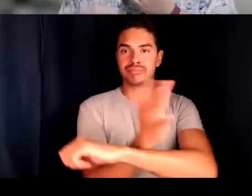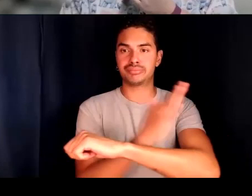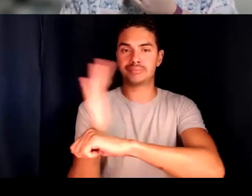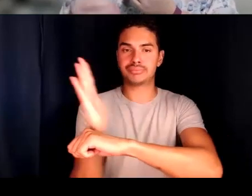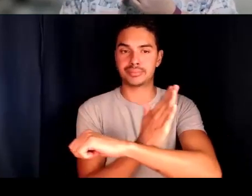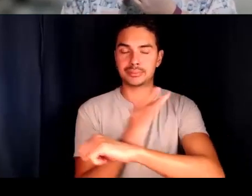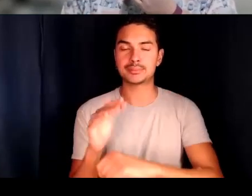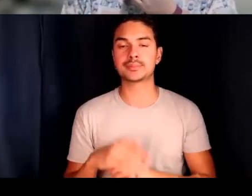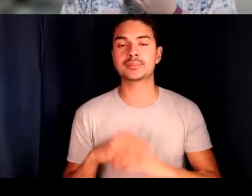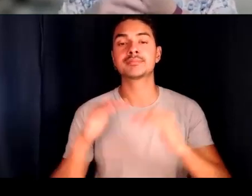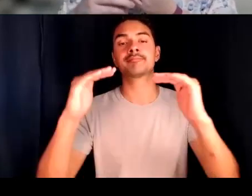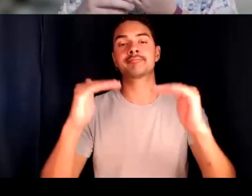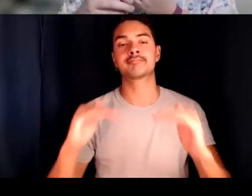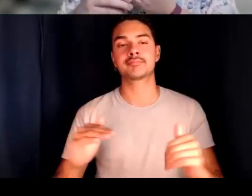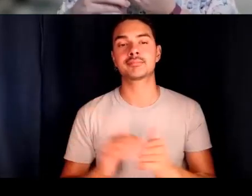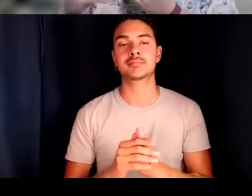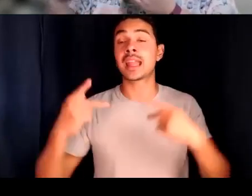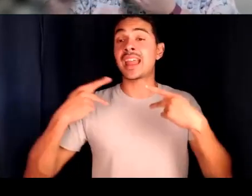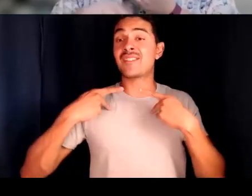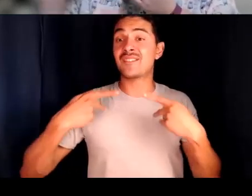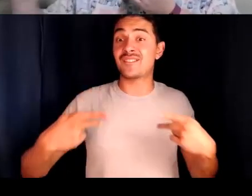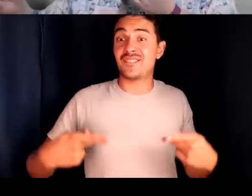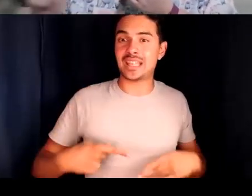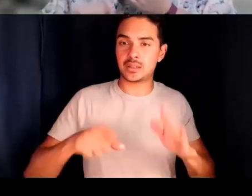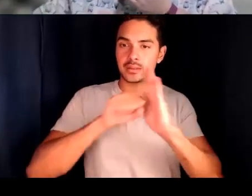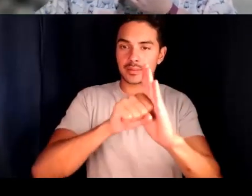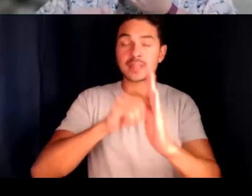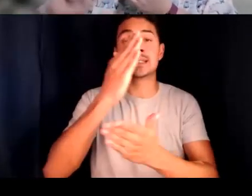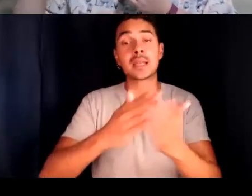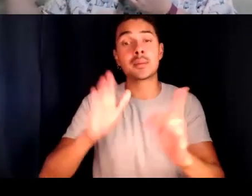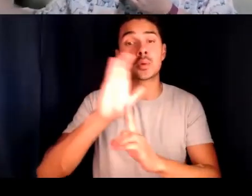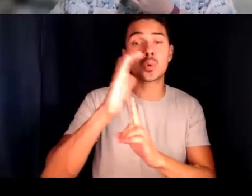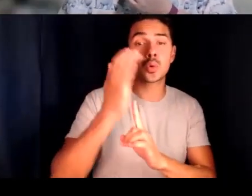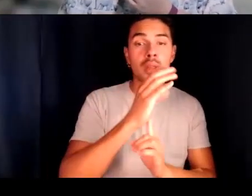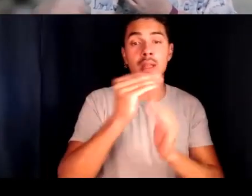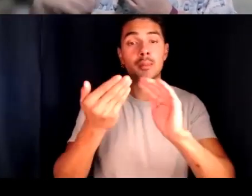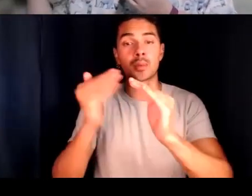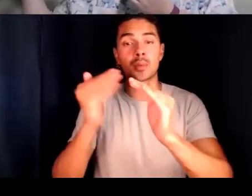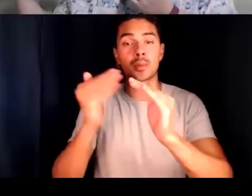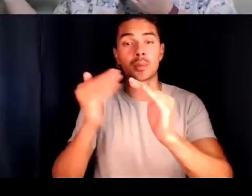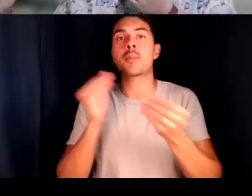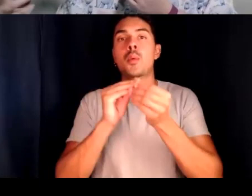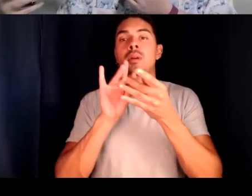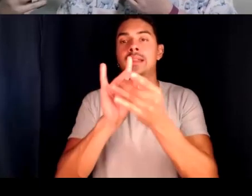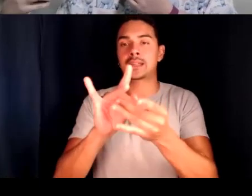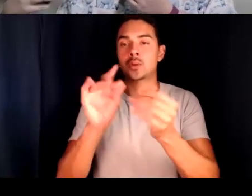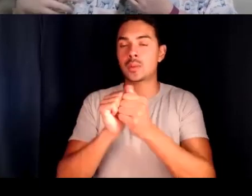Some communities and cultures are more connected to the physical side of emotion,